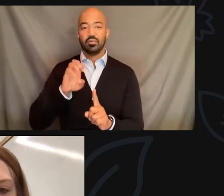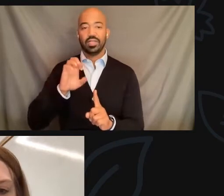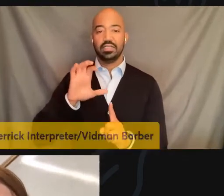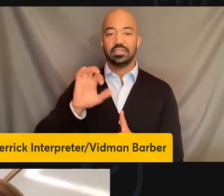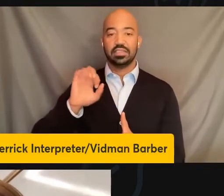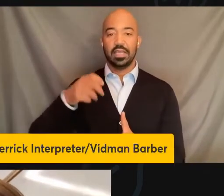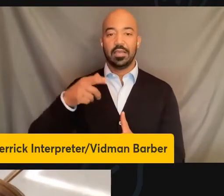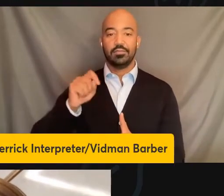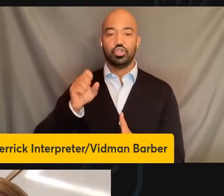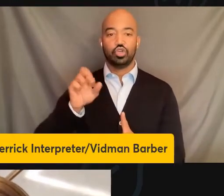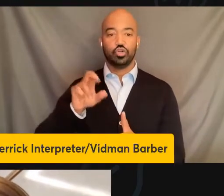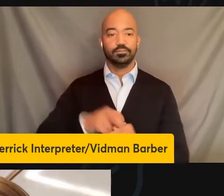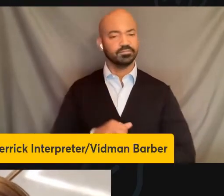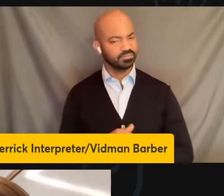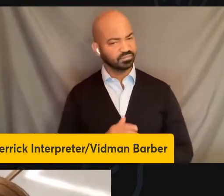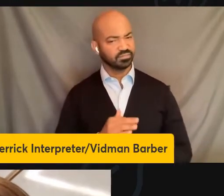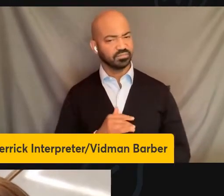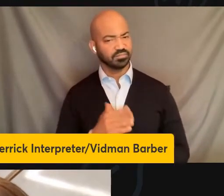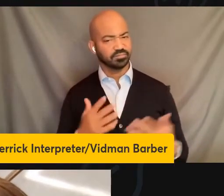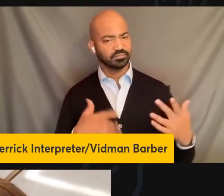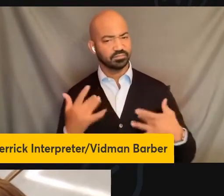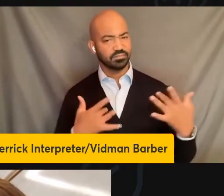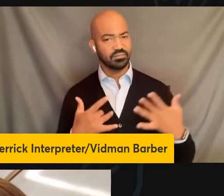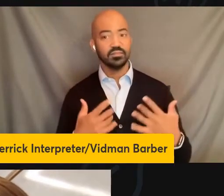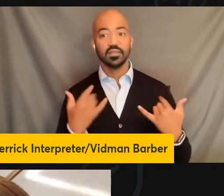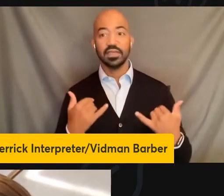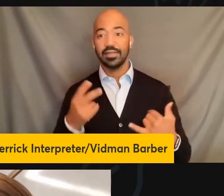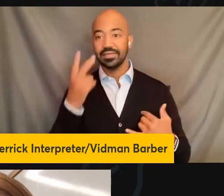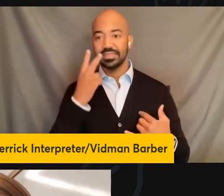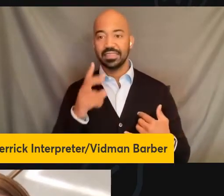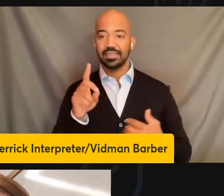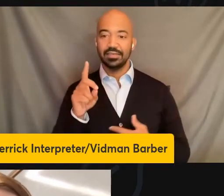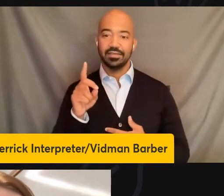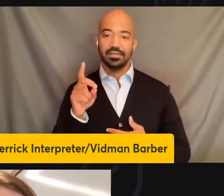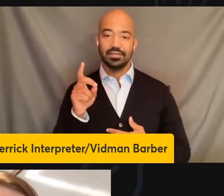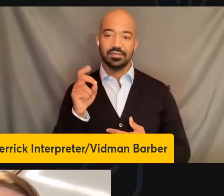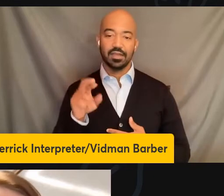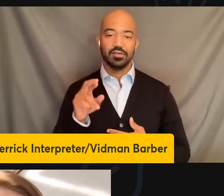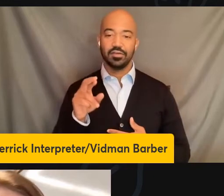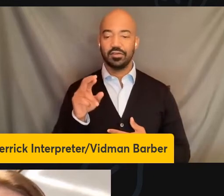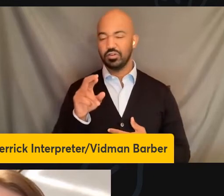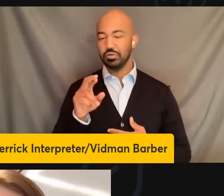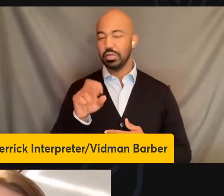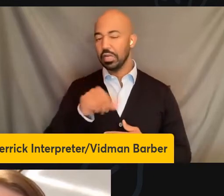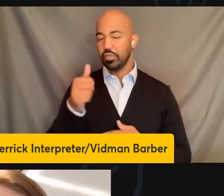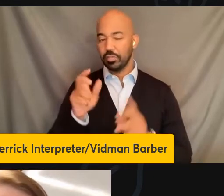That's really exciting. I see Dr. Al faki is in the chat answering some of the other questions I might send you there as